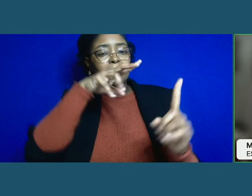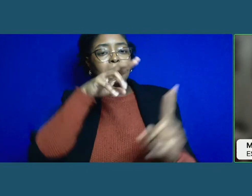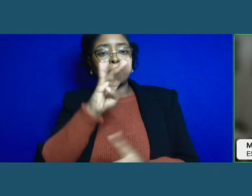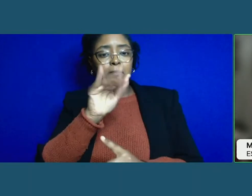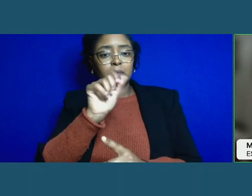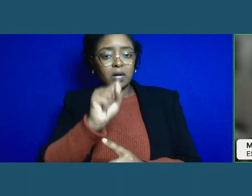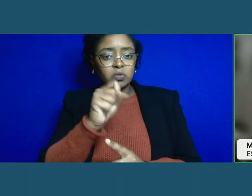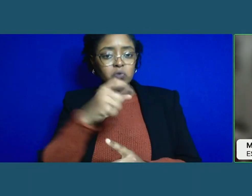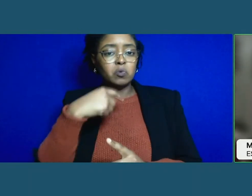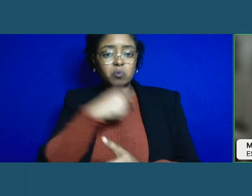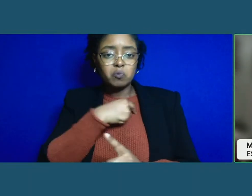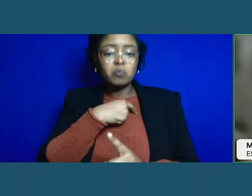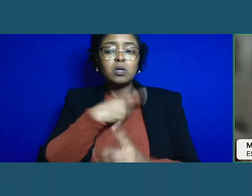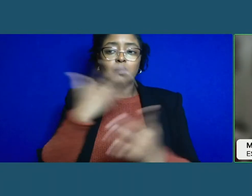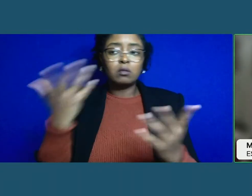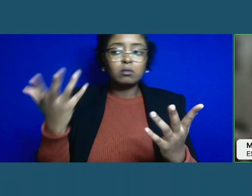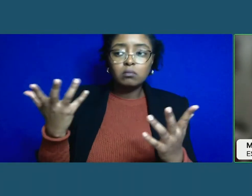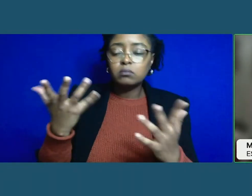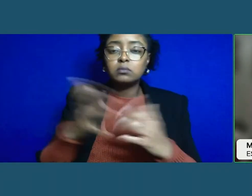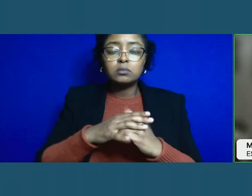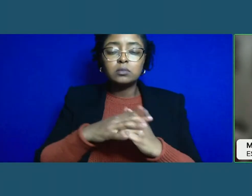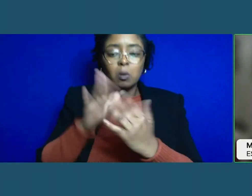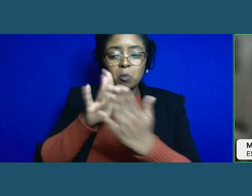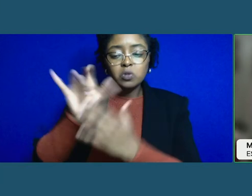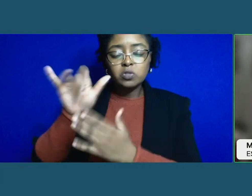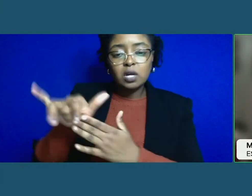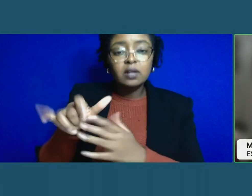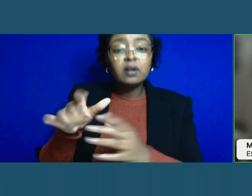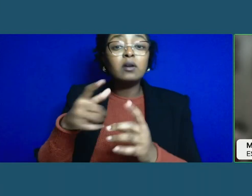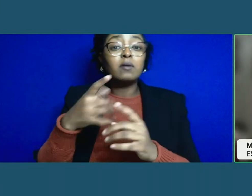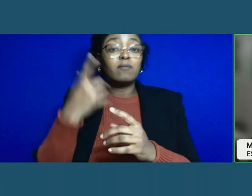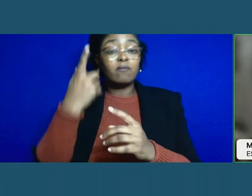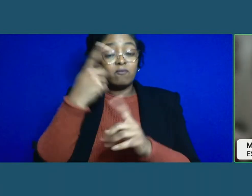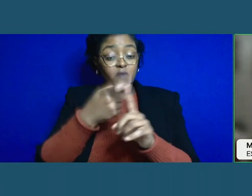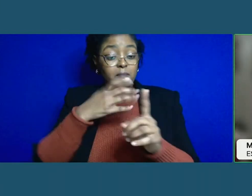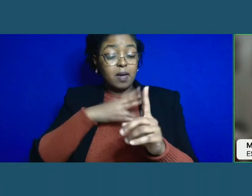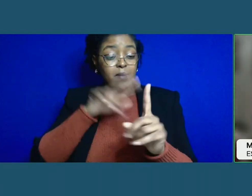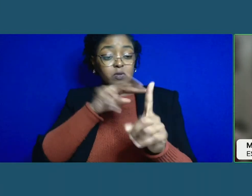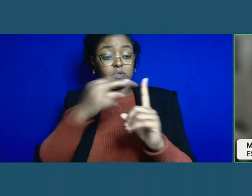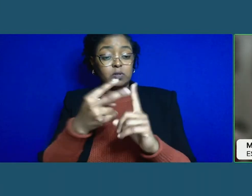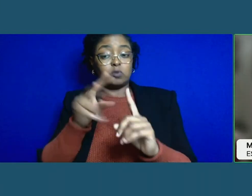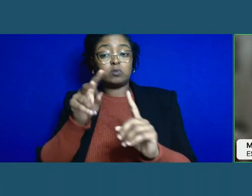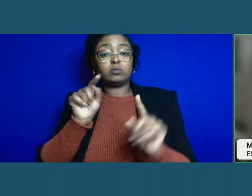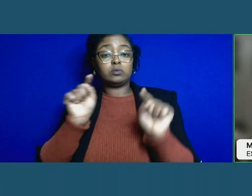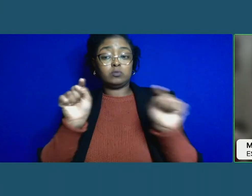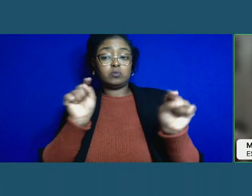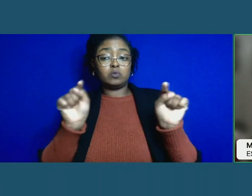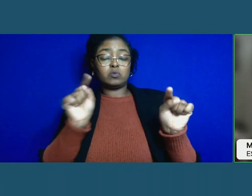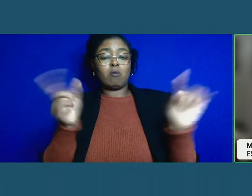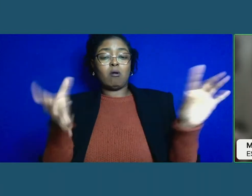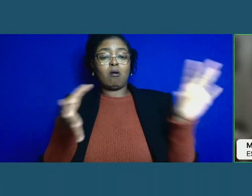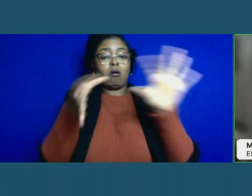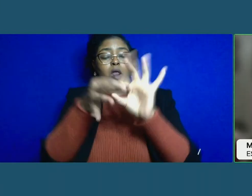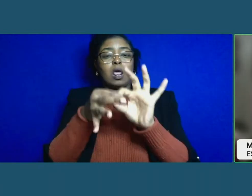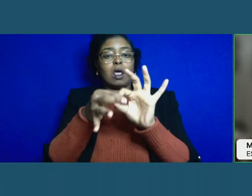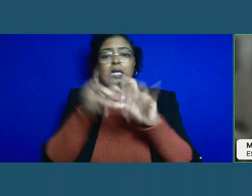uh, who are experiencing these these biases are also called out from my perspective that those